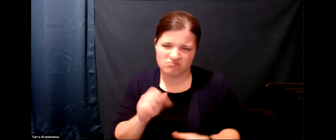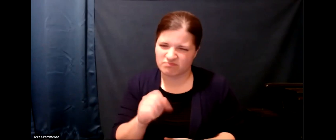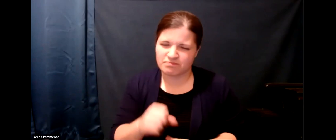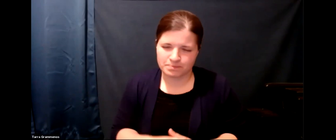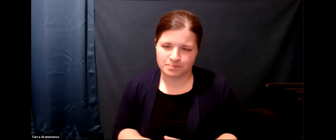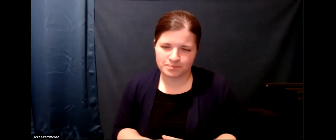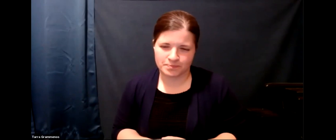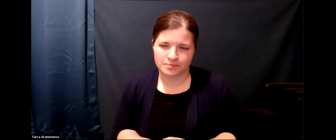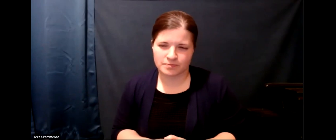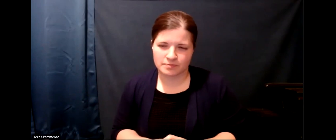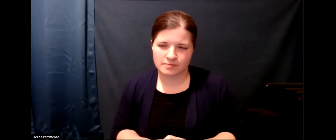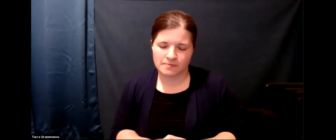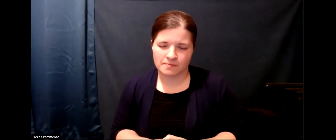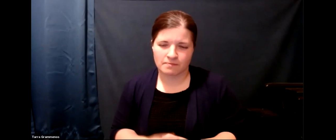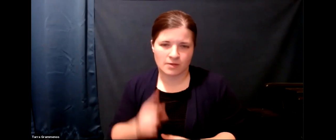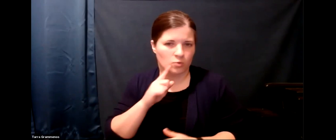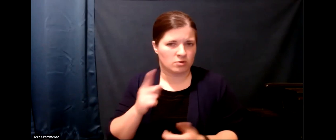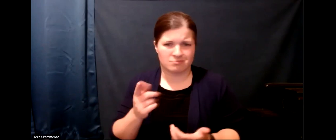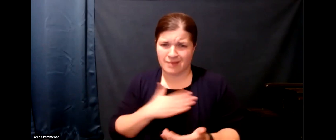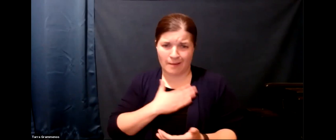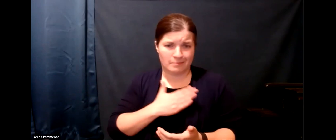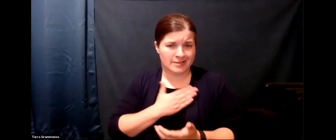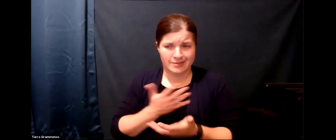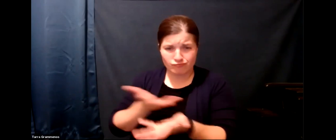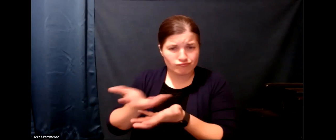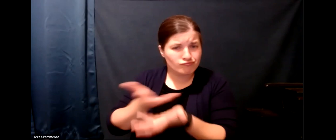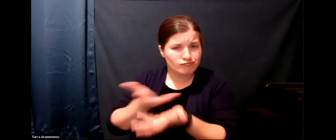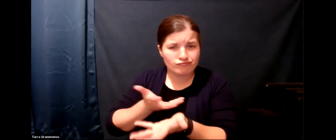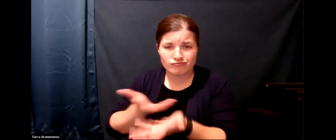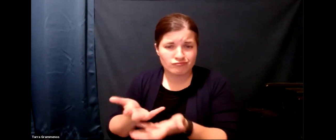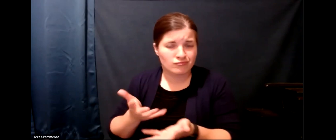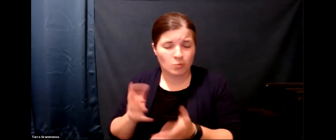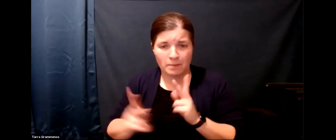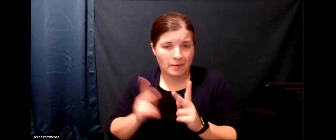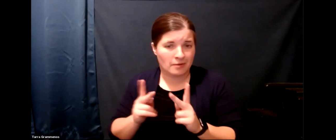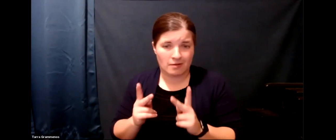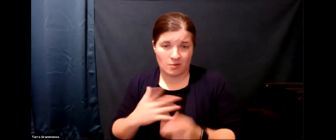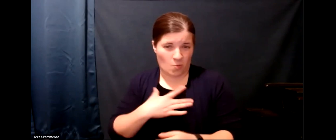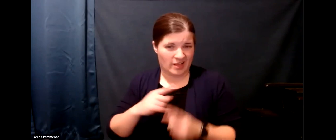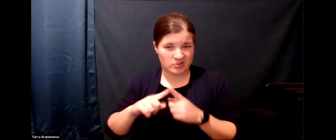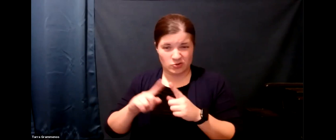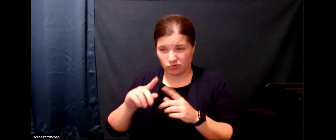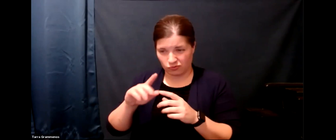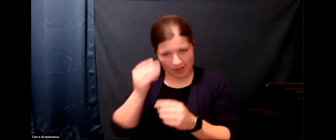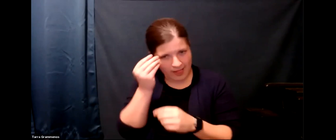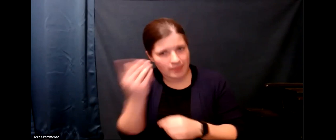But we are happy to talk to voters directly. We like to provide the assurance that the ballot's